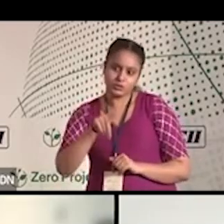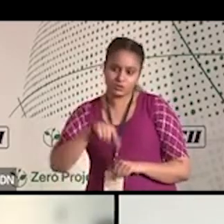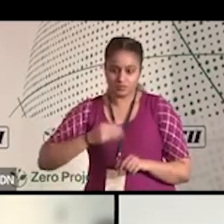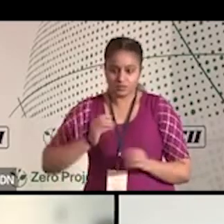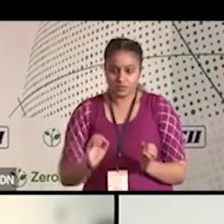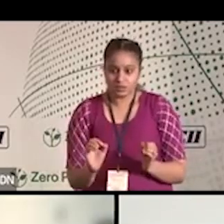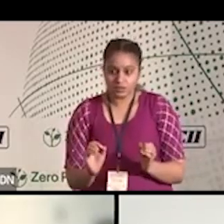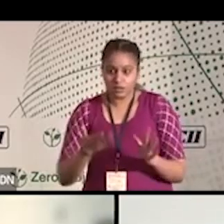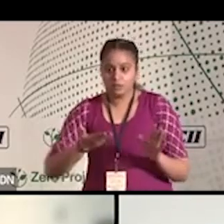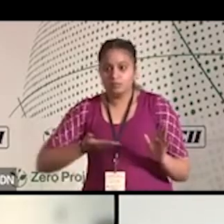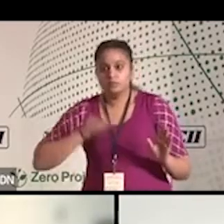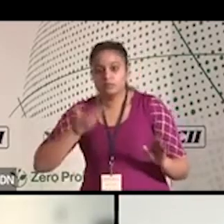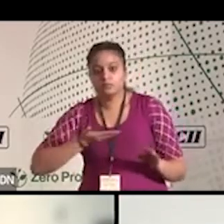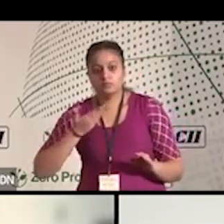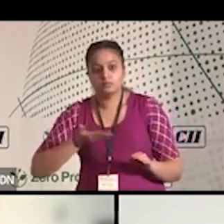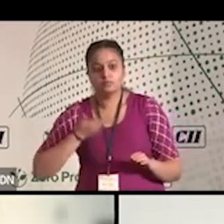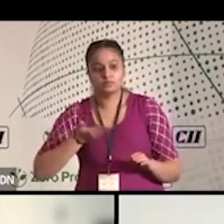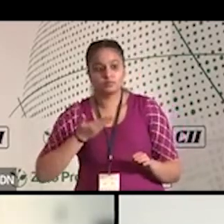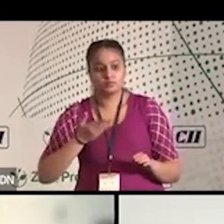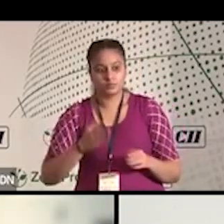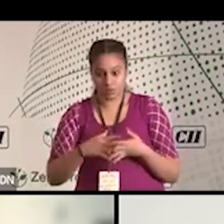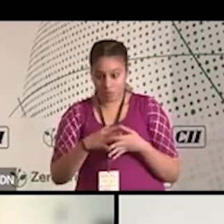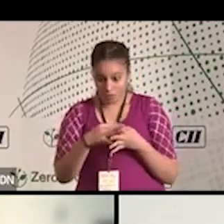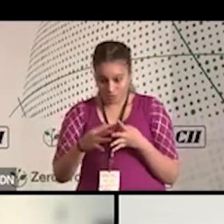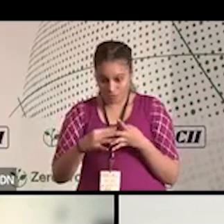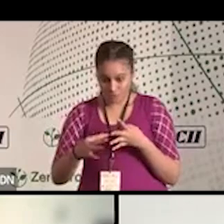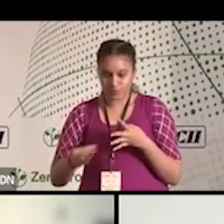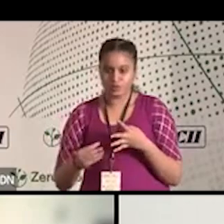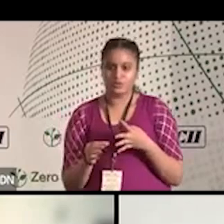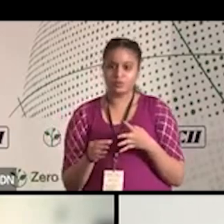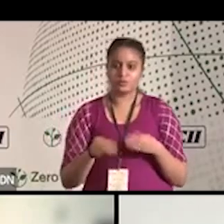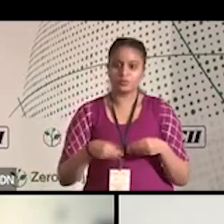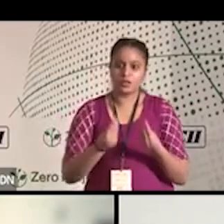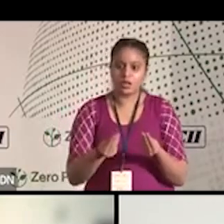giving him or her options or choices?